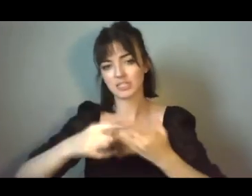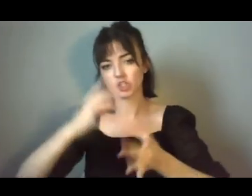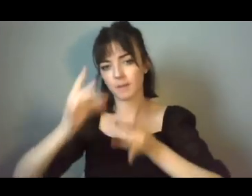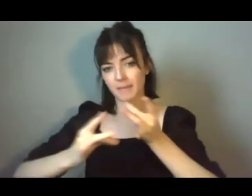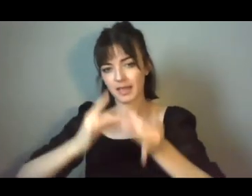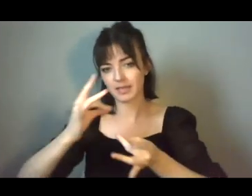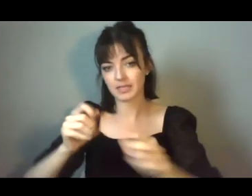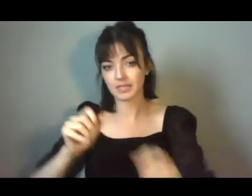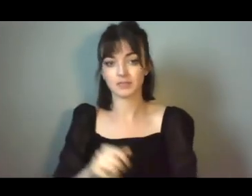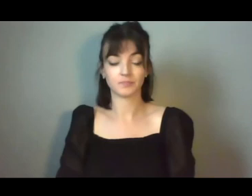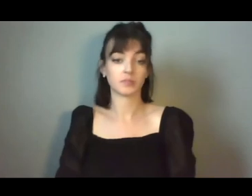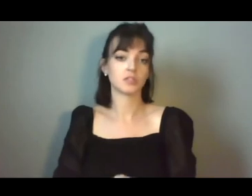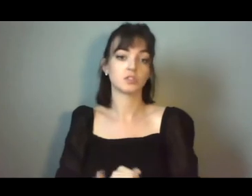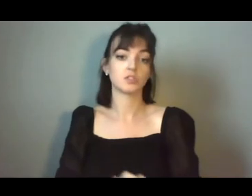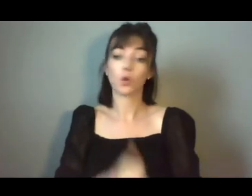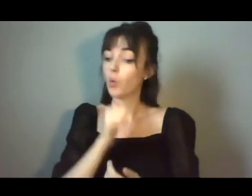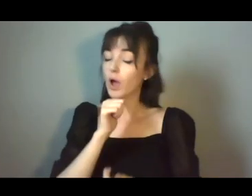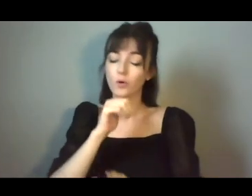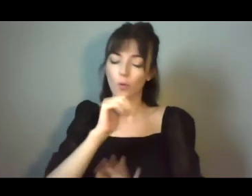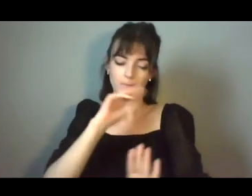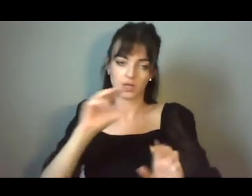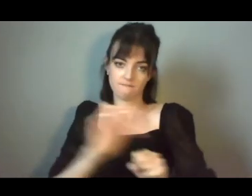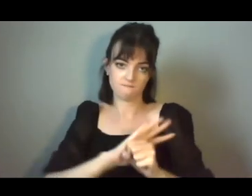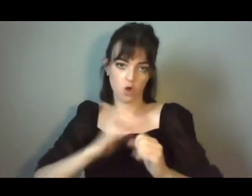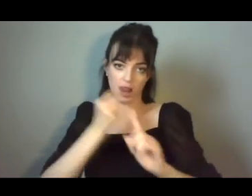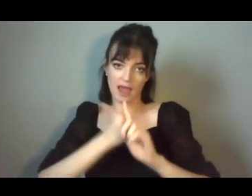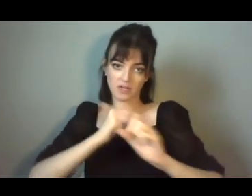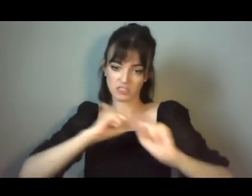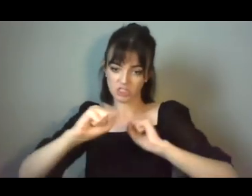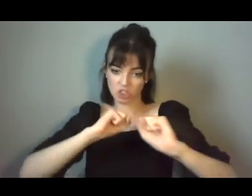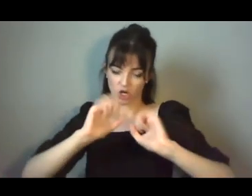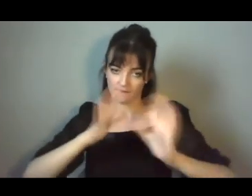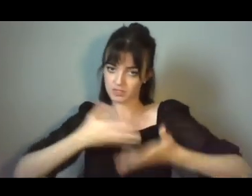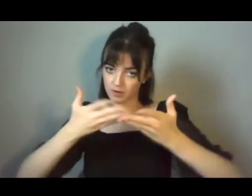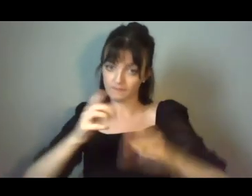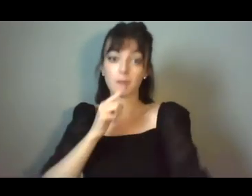we will provide a full advocacy service, but we can certainly give independent information